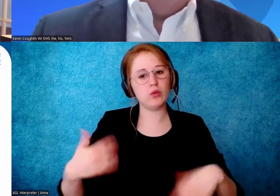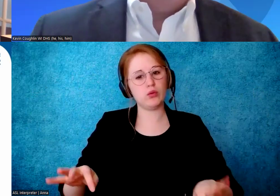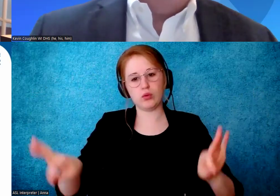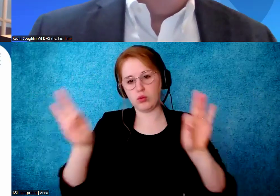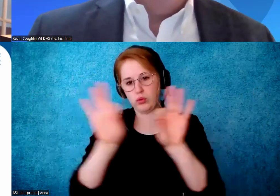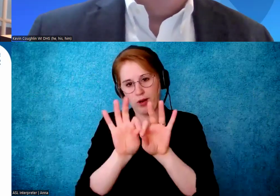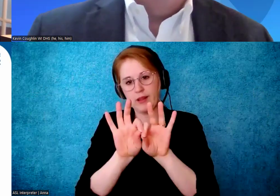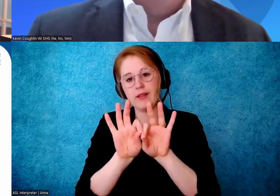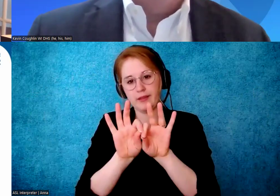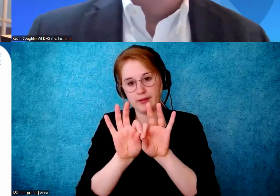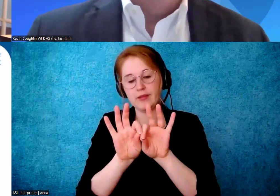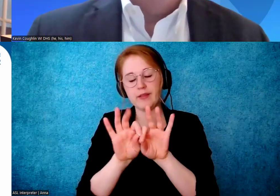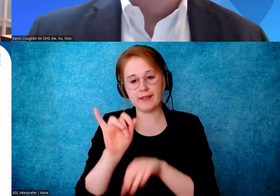that type of advertising.